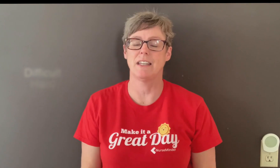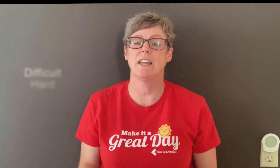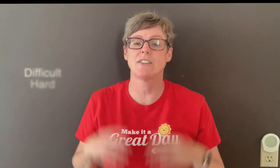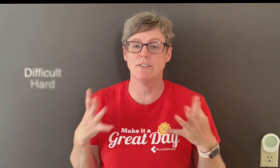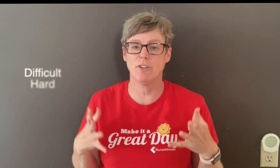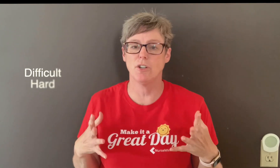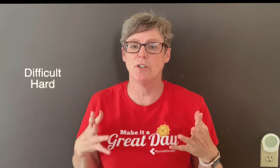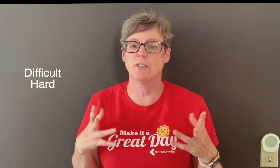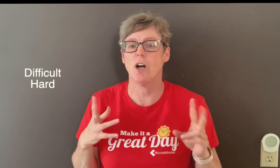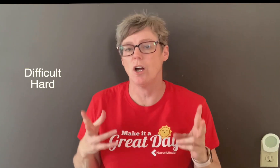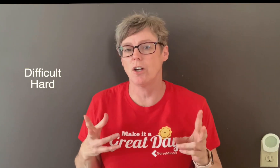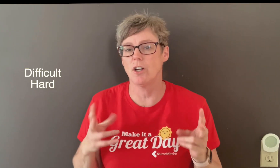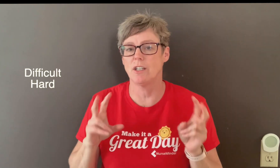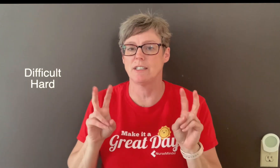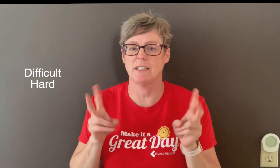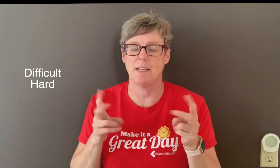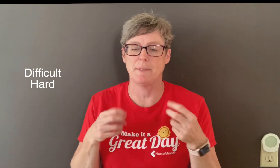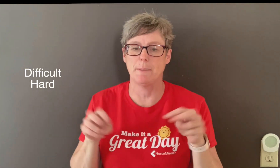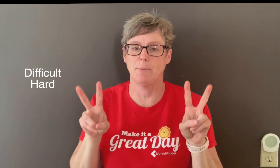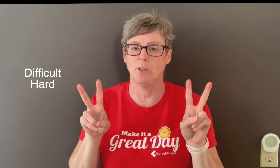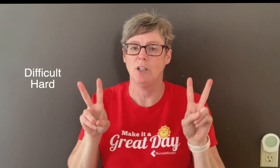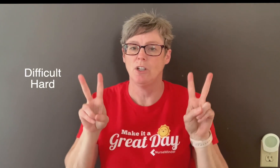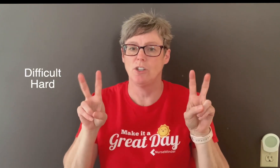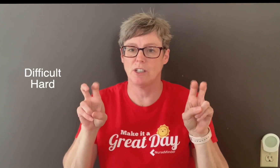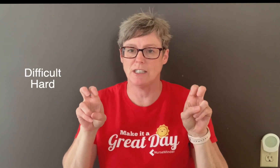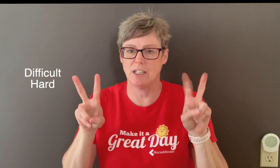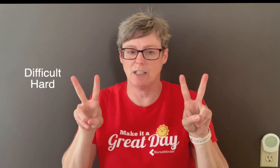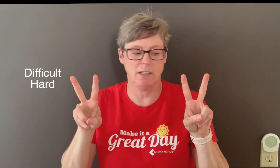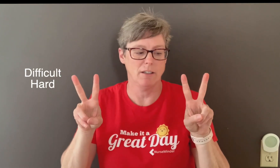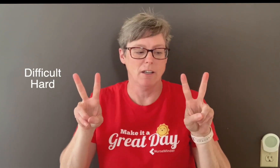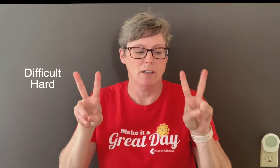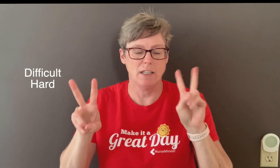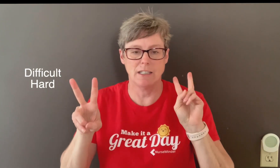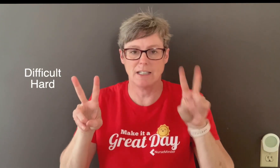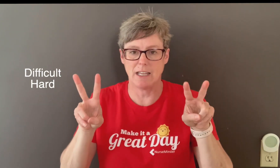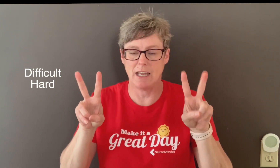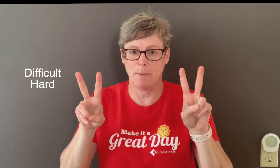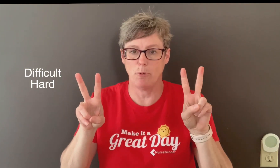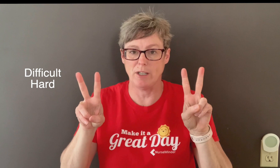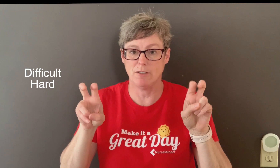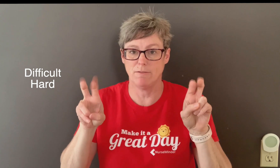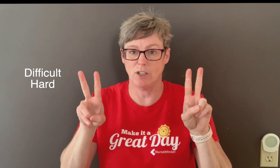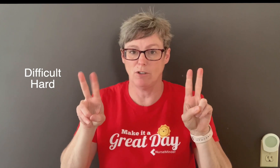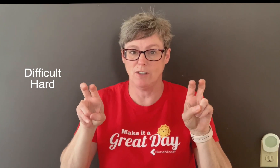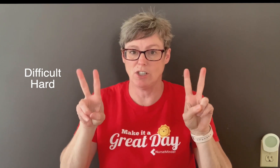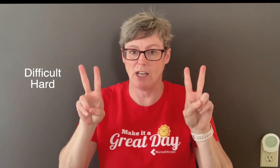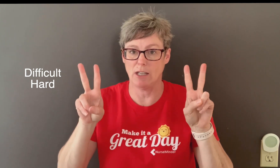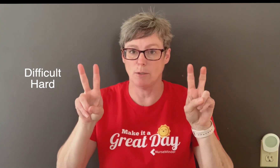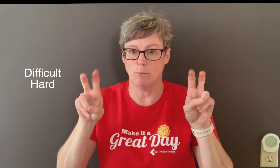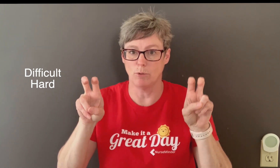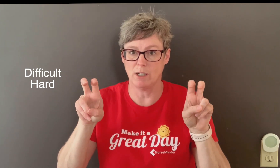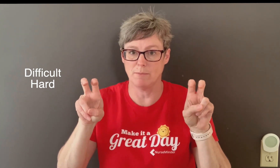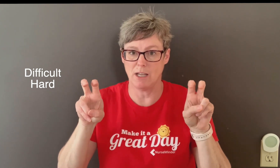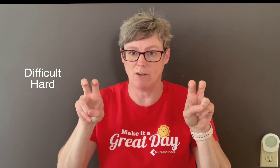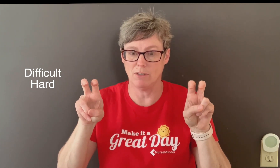Now difficult hard is the same symbol you're going to take the index and pointer finger of each hand bring them down